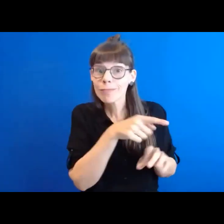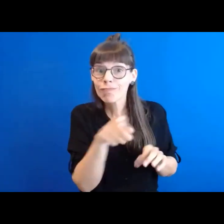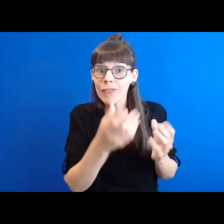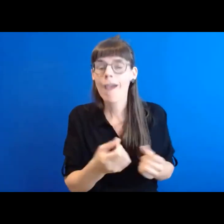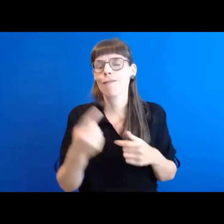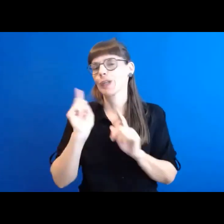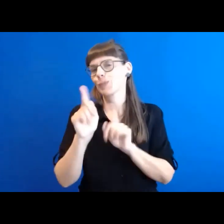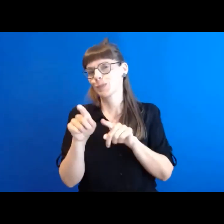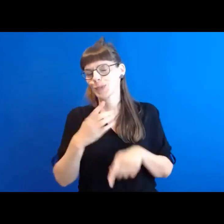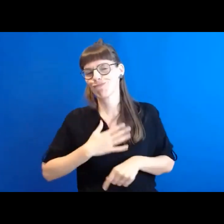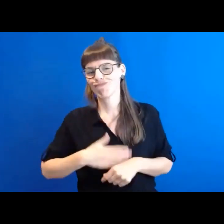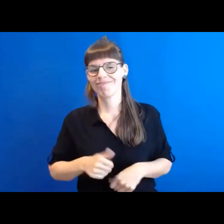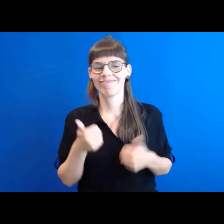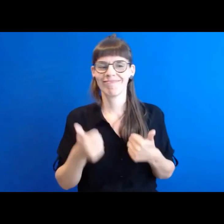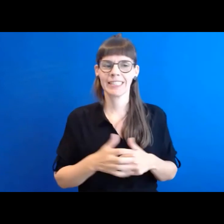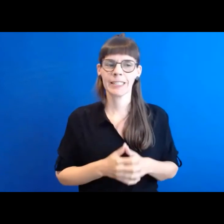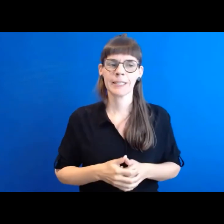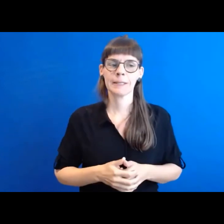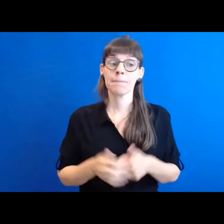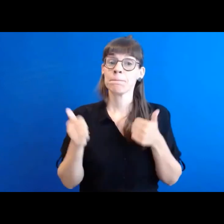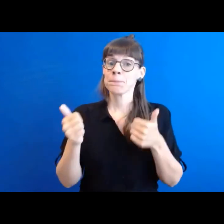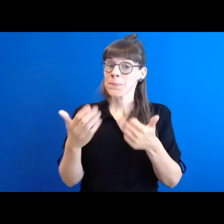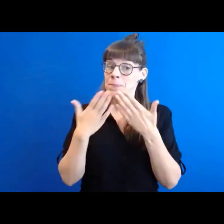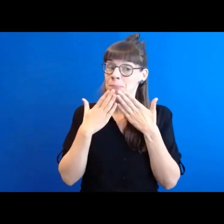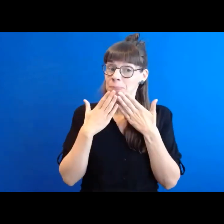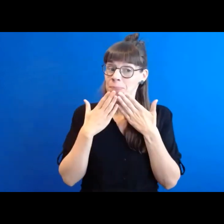Yeah, happy to reply to any questions afterwards and share